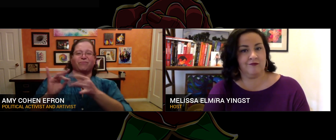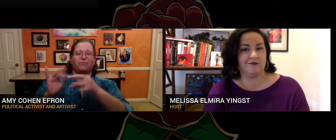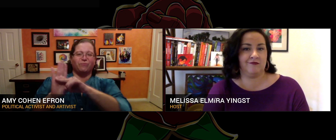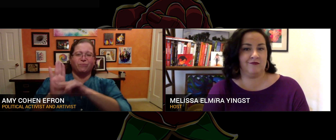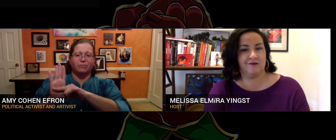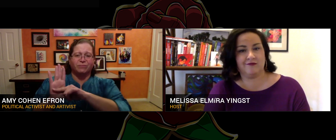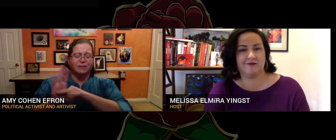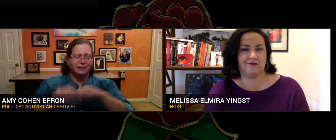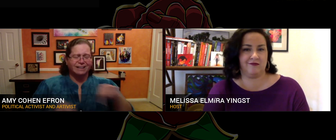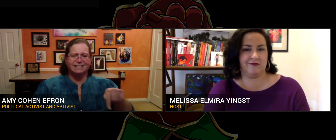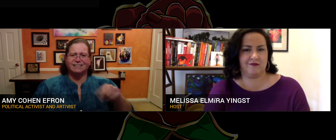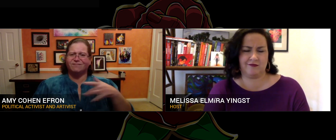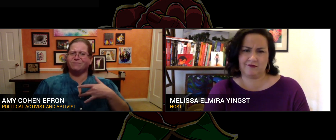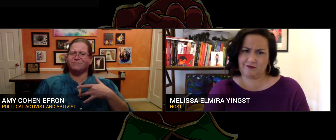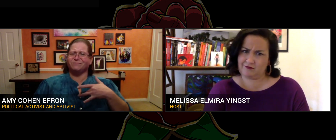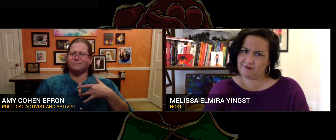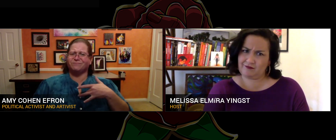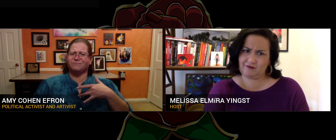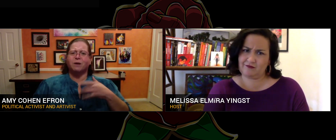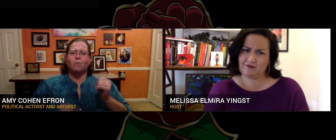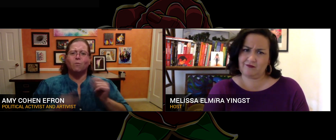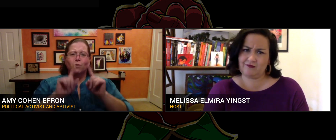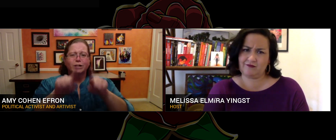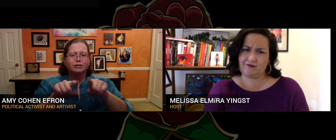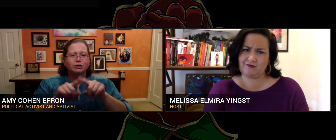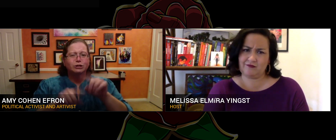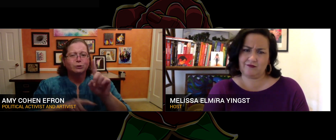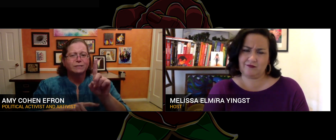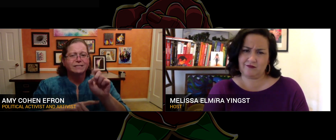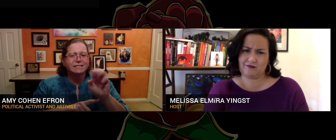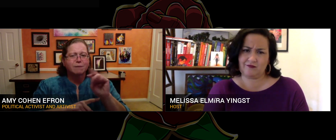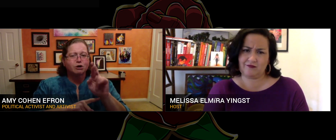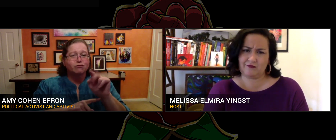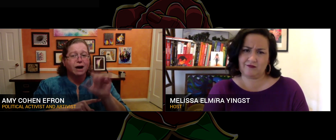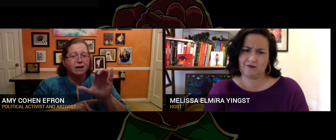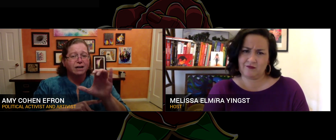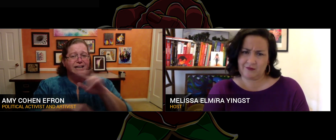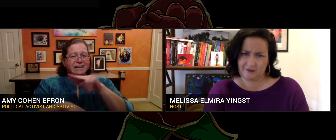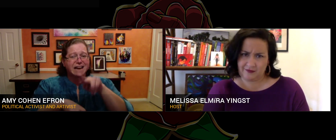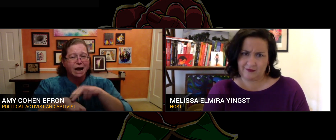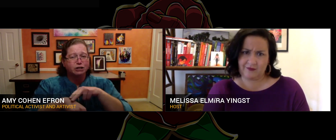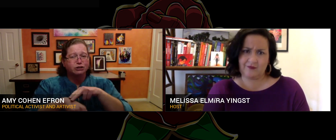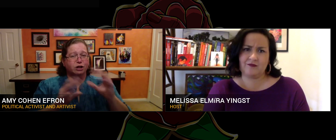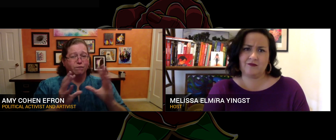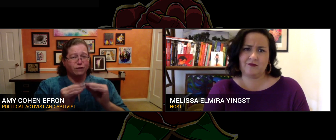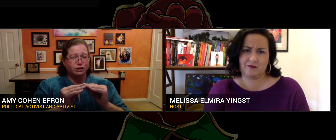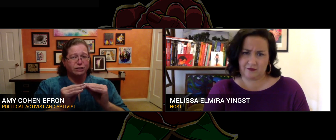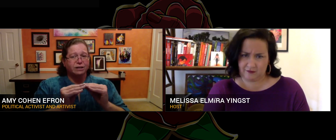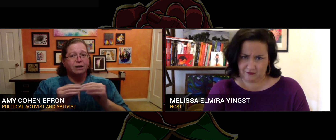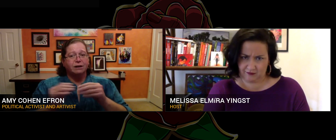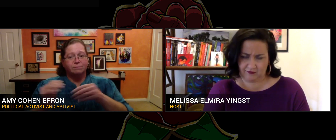He spoke awful things. So Khan felt hurt. He went to Democratic National Convention,